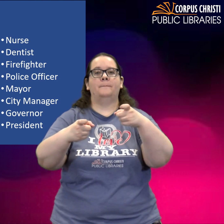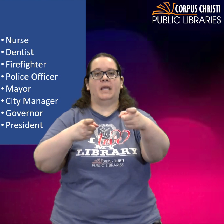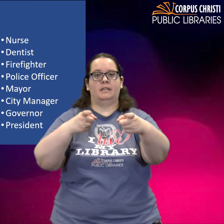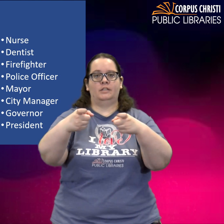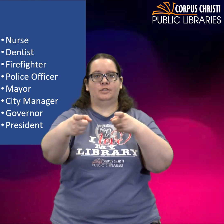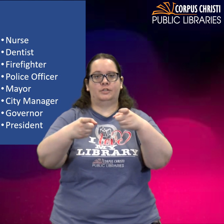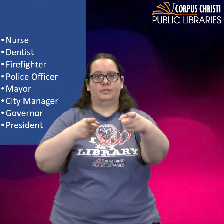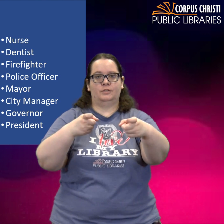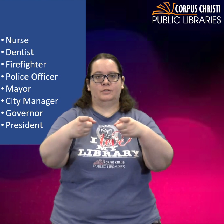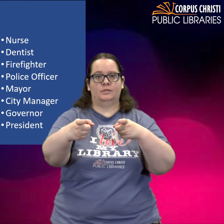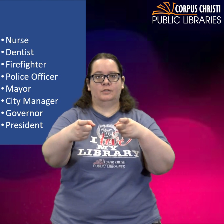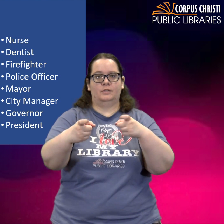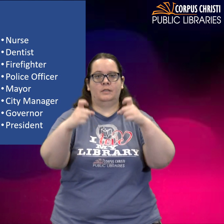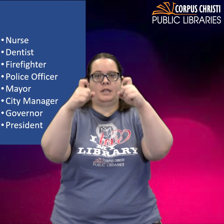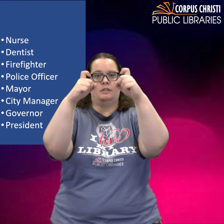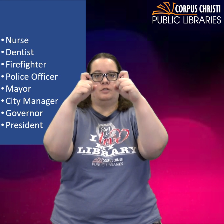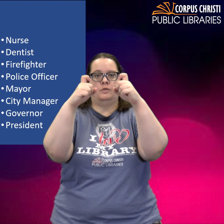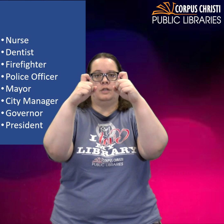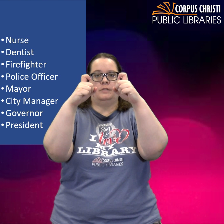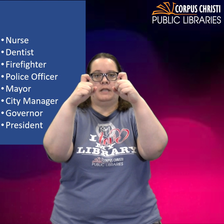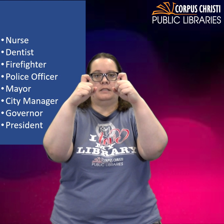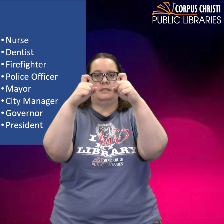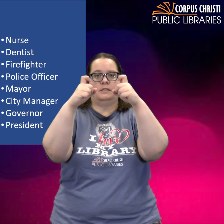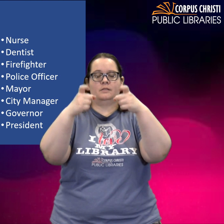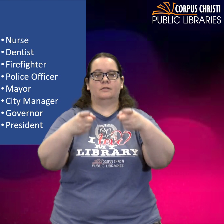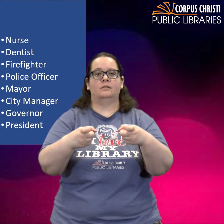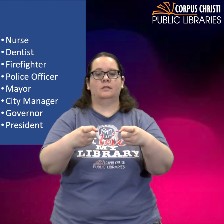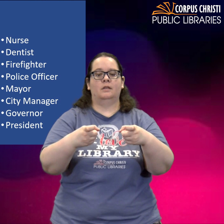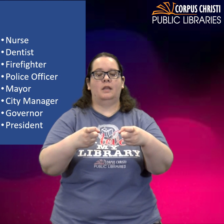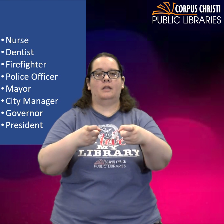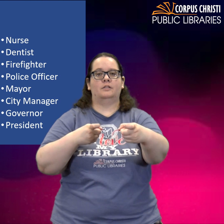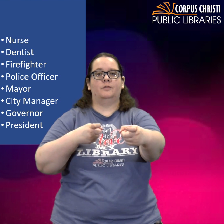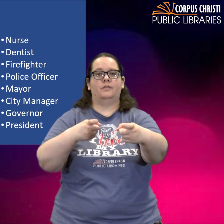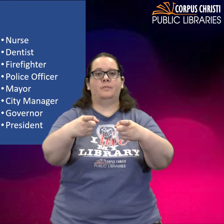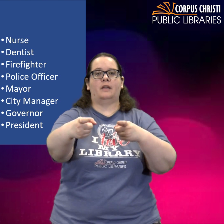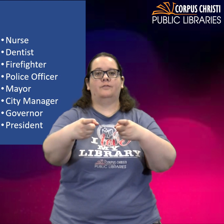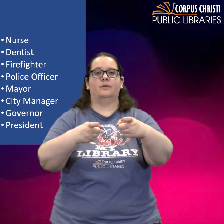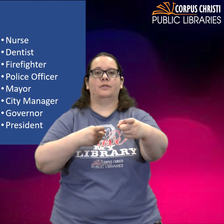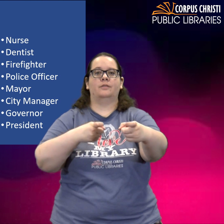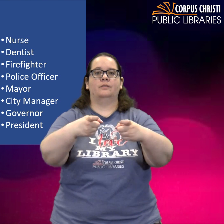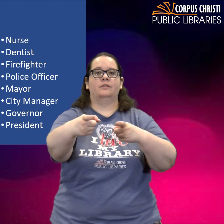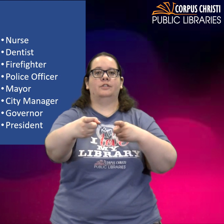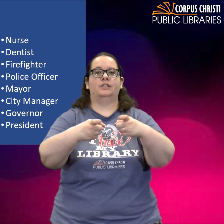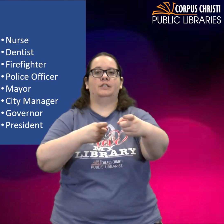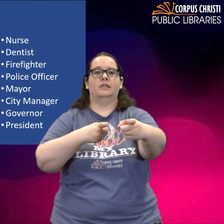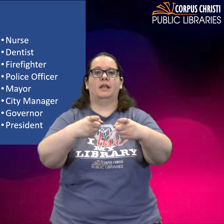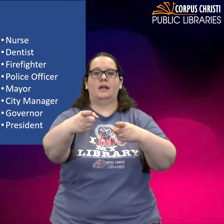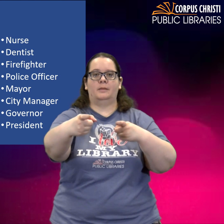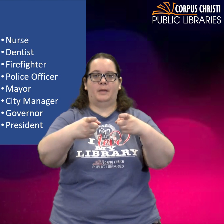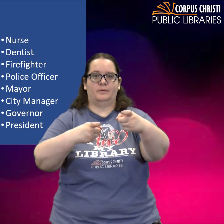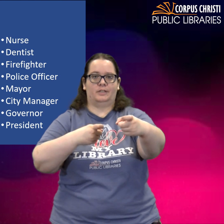Manage, take two closed X's and move them back and forth, you're exchanging a lot of paperwork.